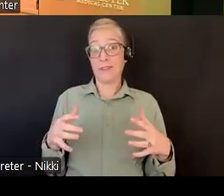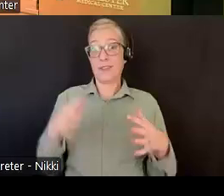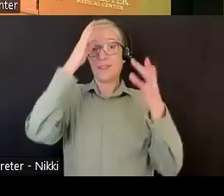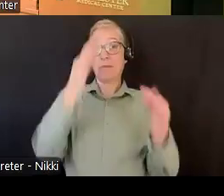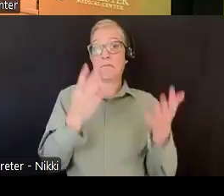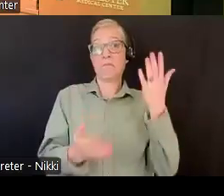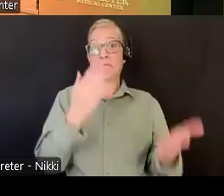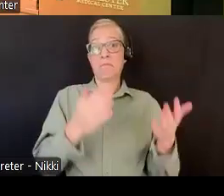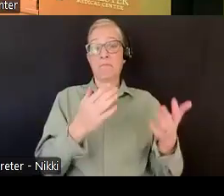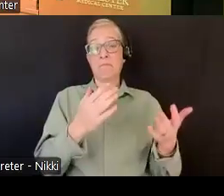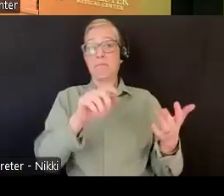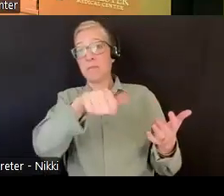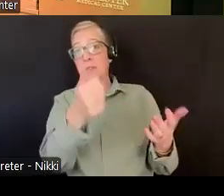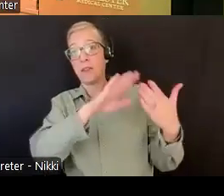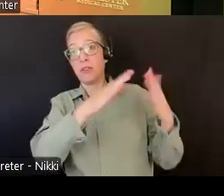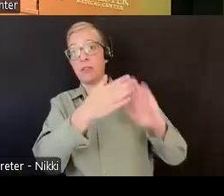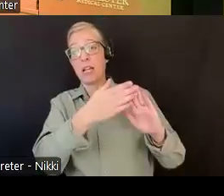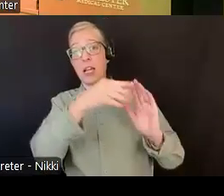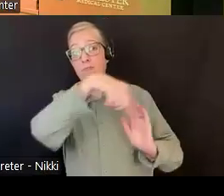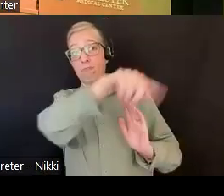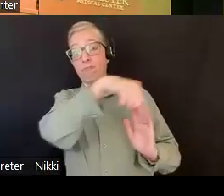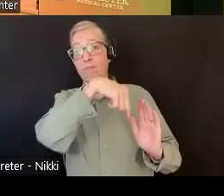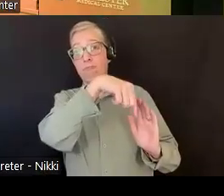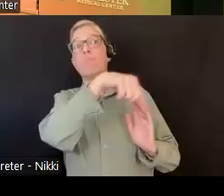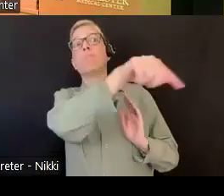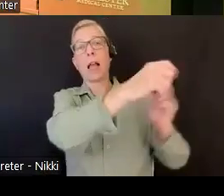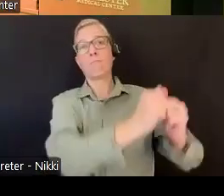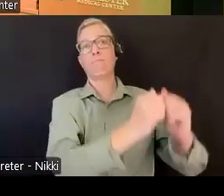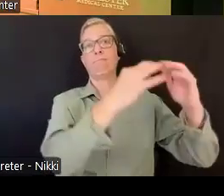Alabama about 20 miles away. So we started a second site in Perry County. So that's been